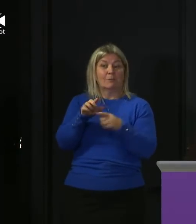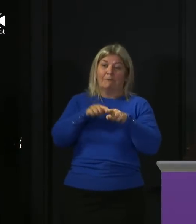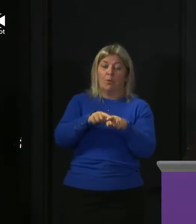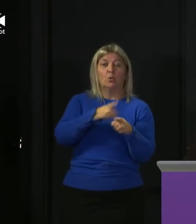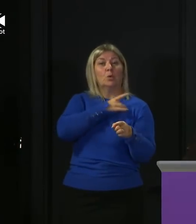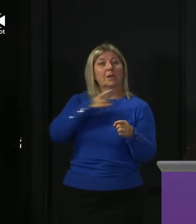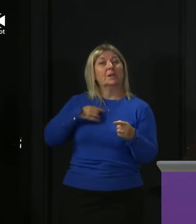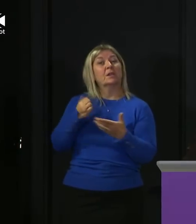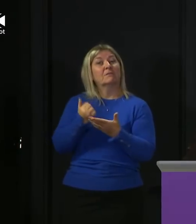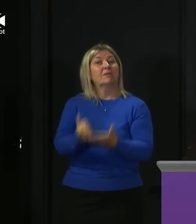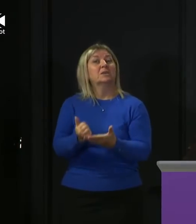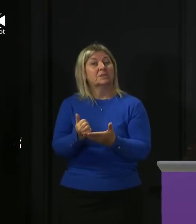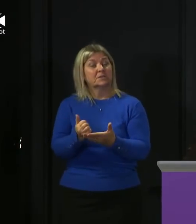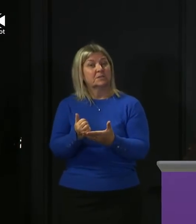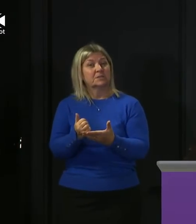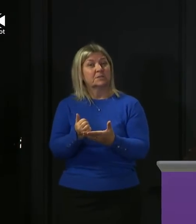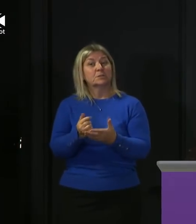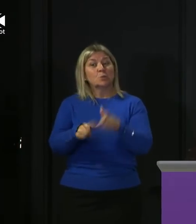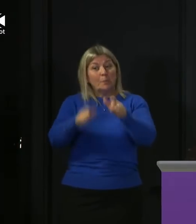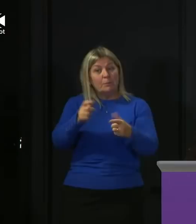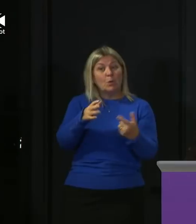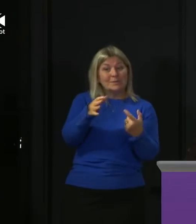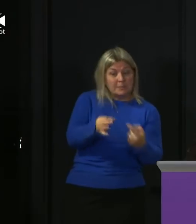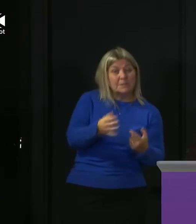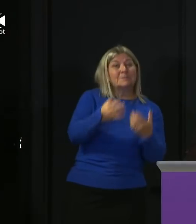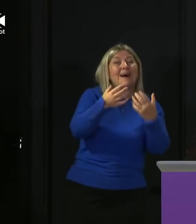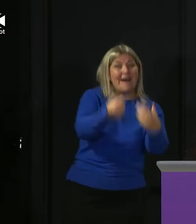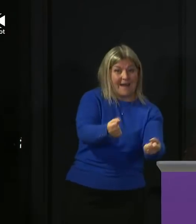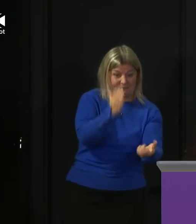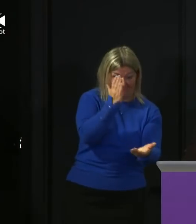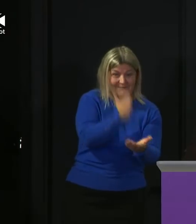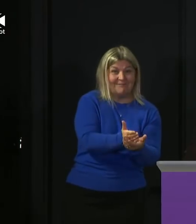around people who have symptoms, so they can be identified, their contacts traced,